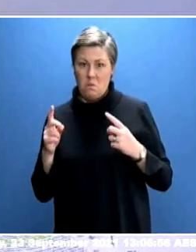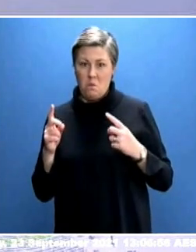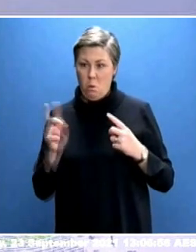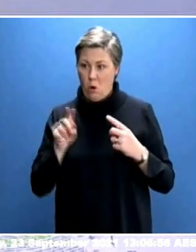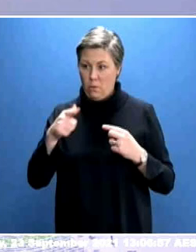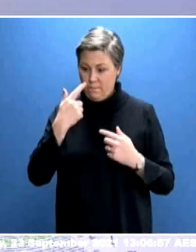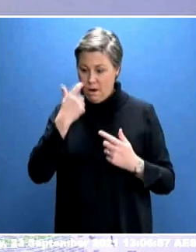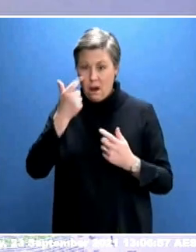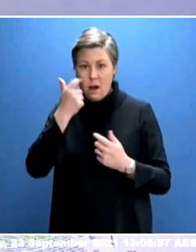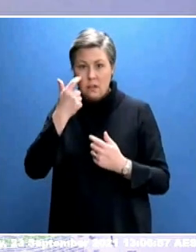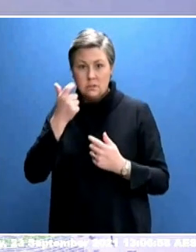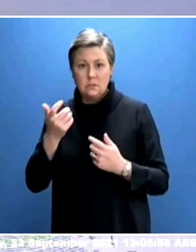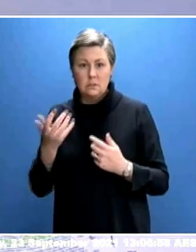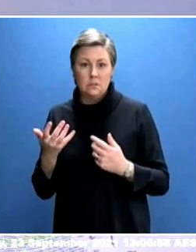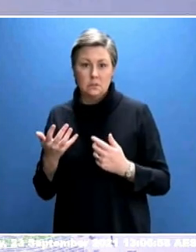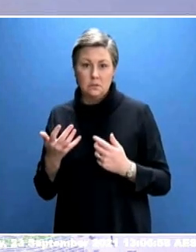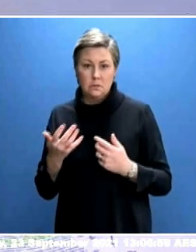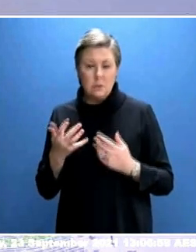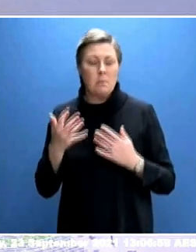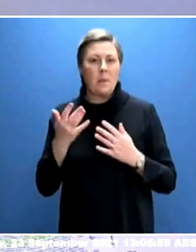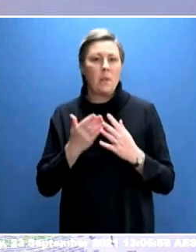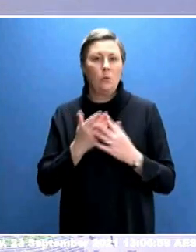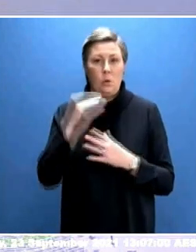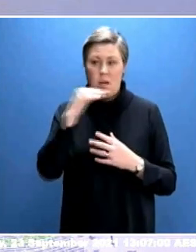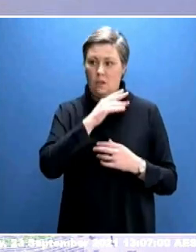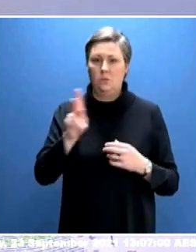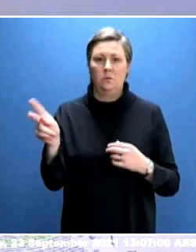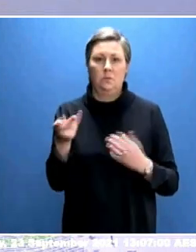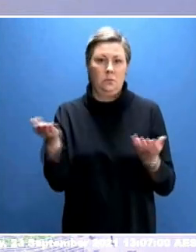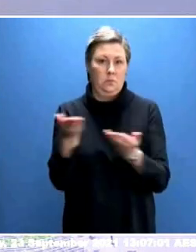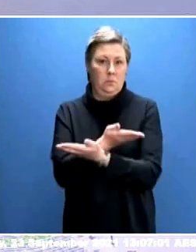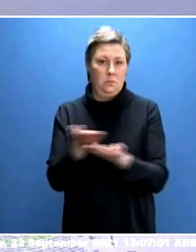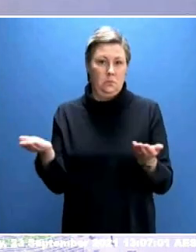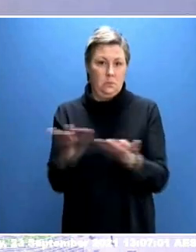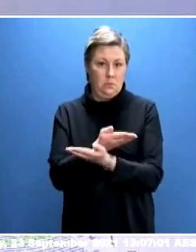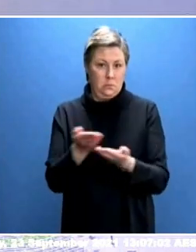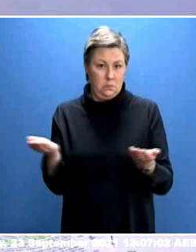So you might, during the luncheon adjournment, speak with Mr Crowley